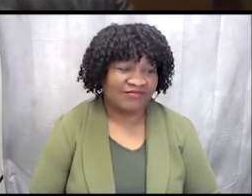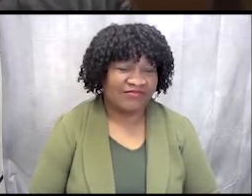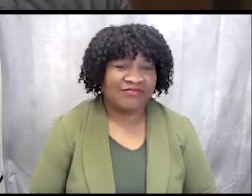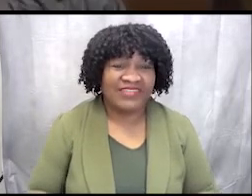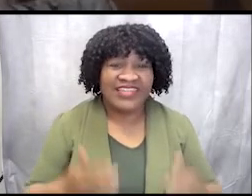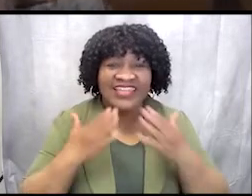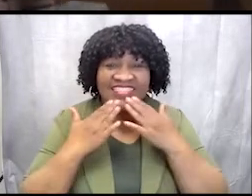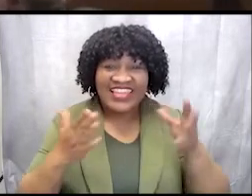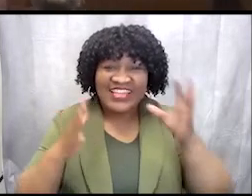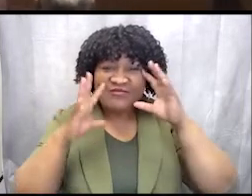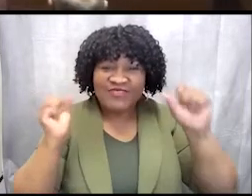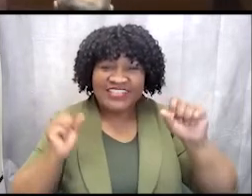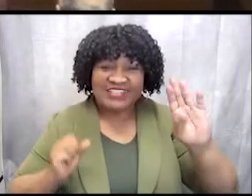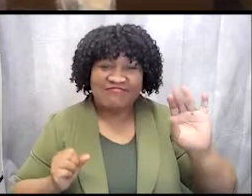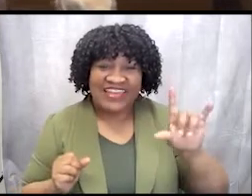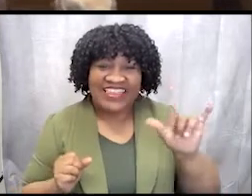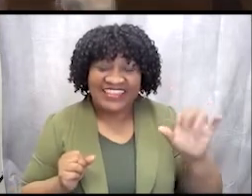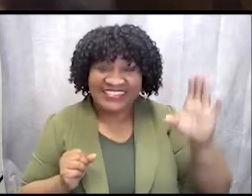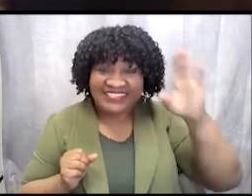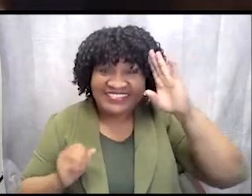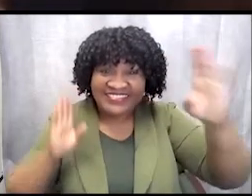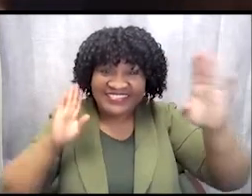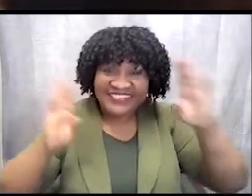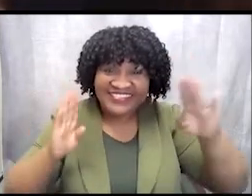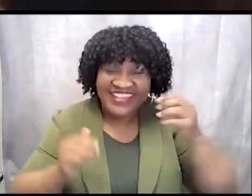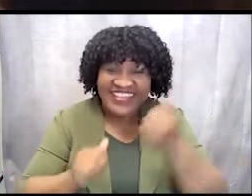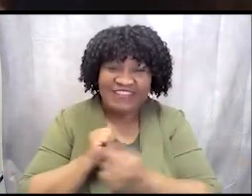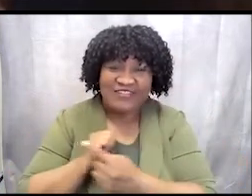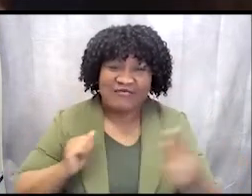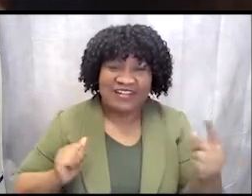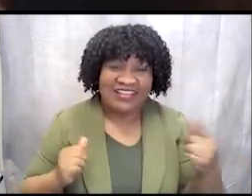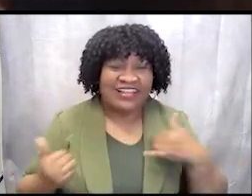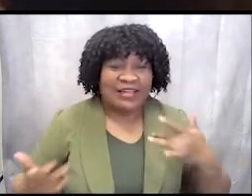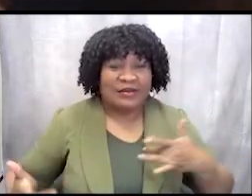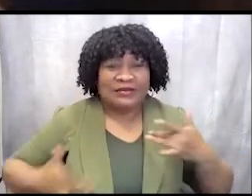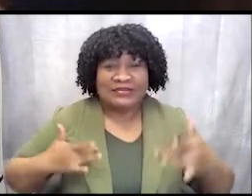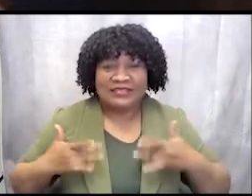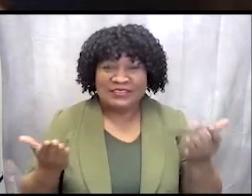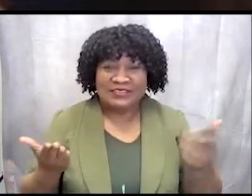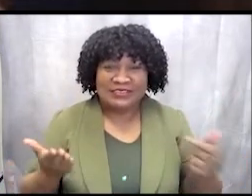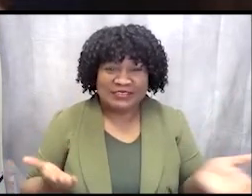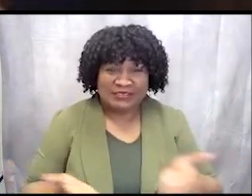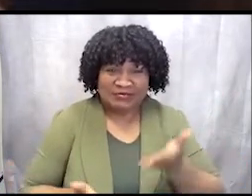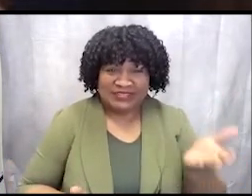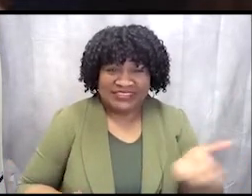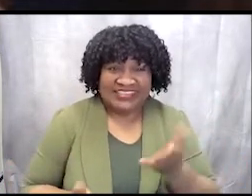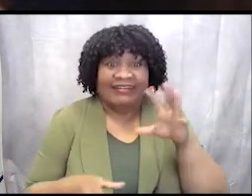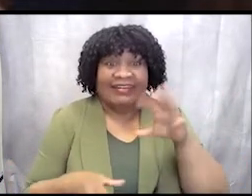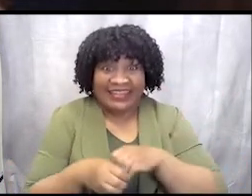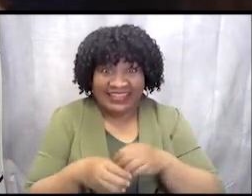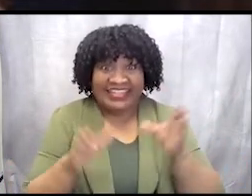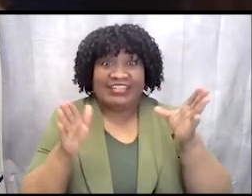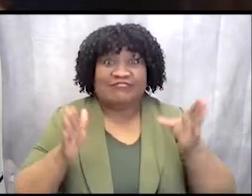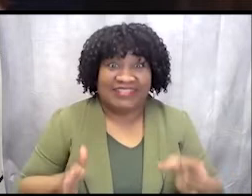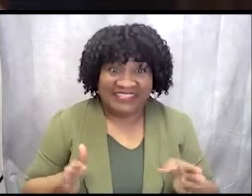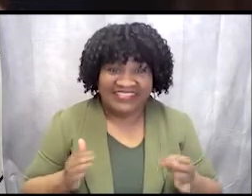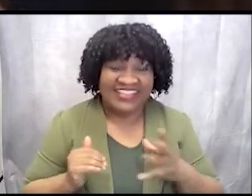Thank you, President Bailey and good evening everyone. I am so happy to be here in person and certainly to be here